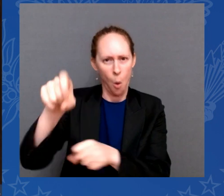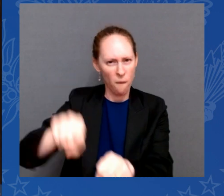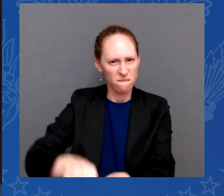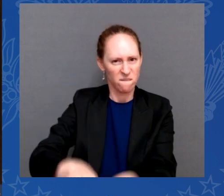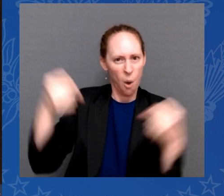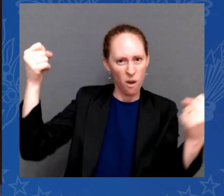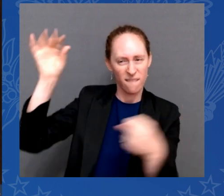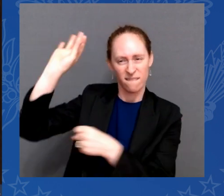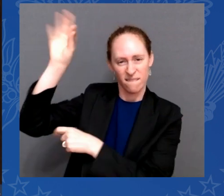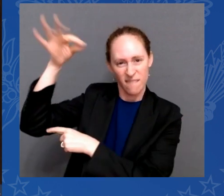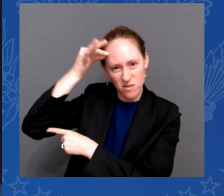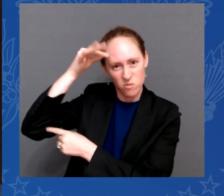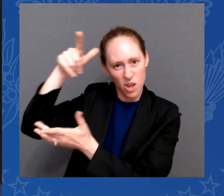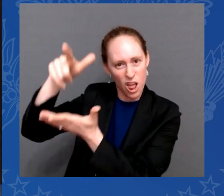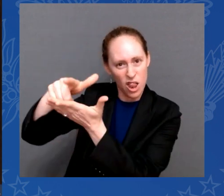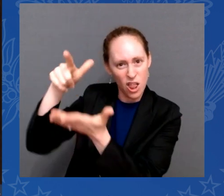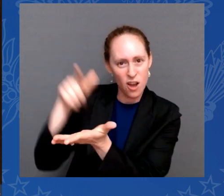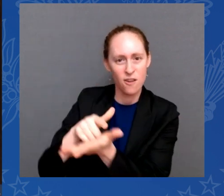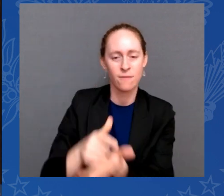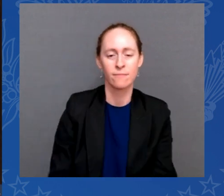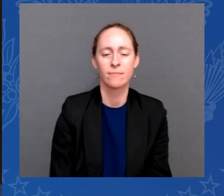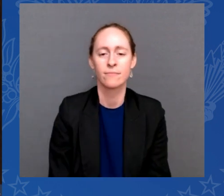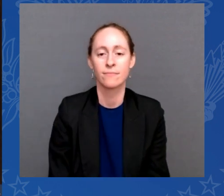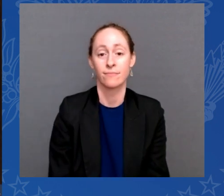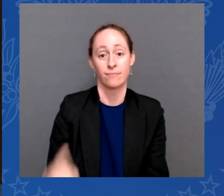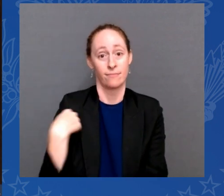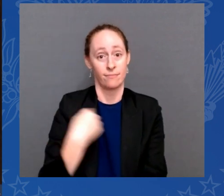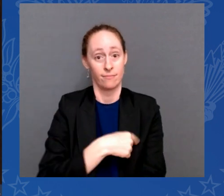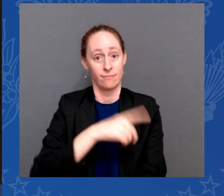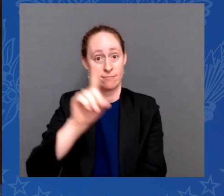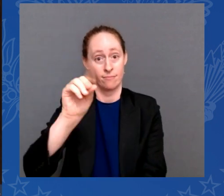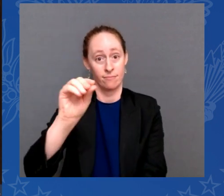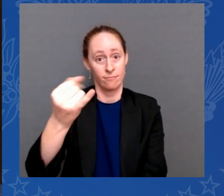to dismiss the Texas lawsuit challenging HHS's guidance